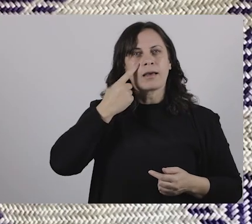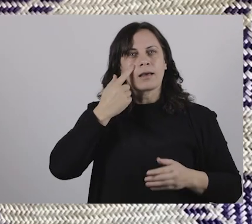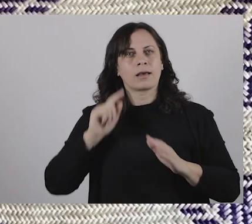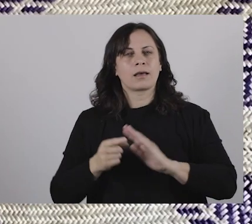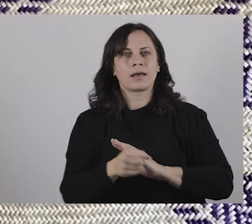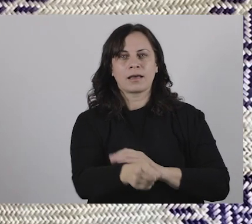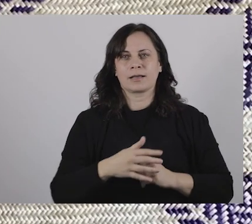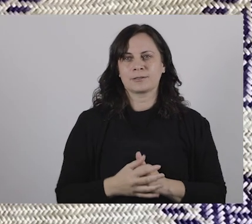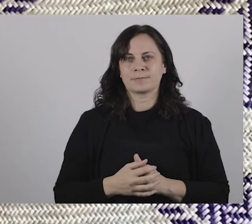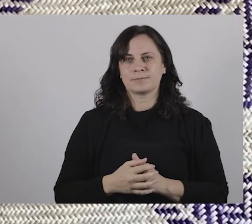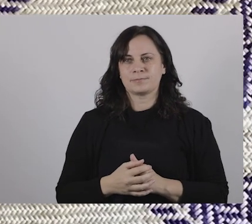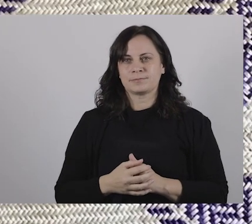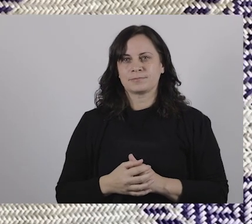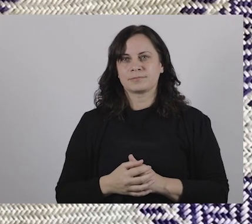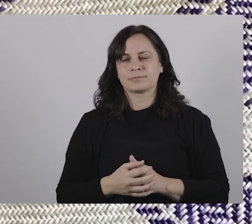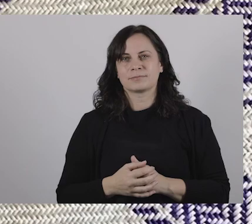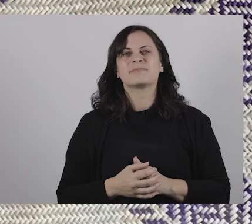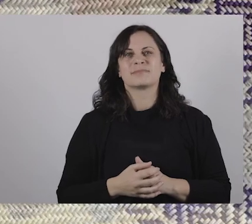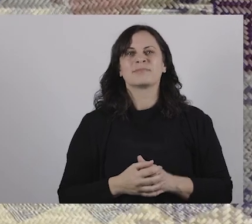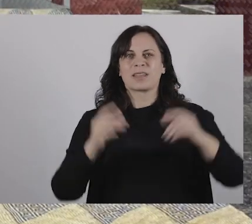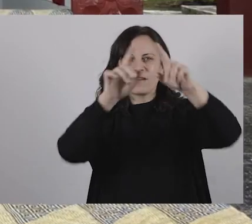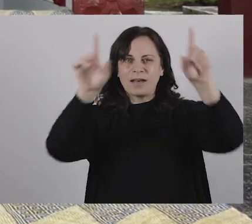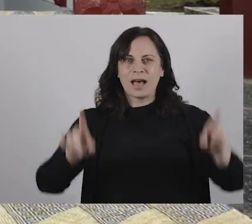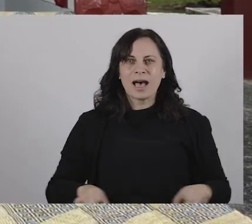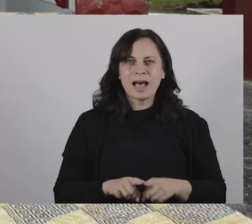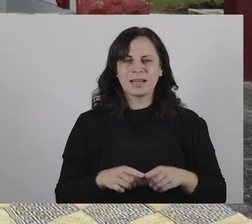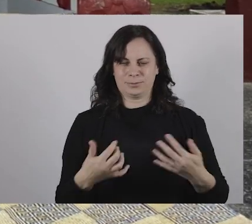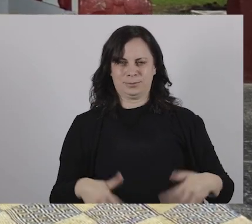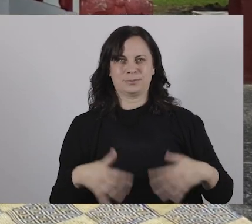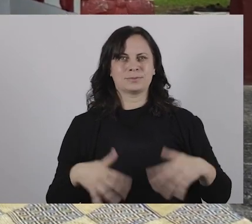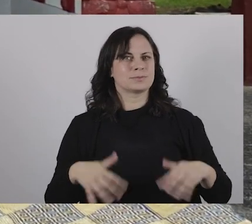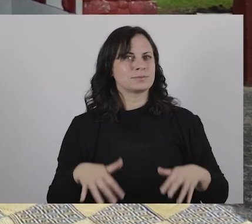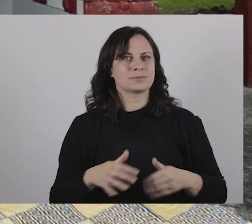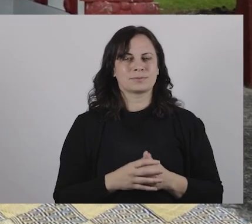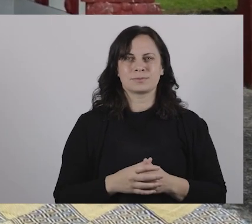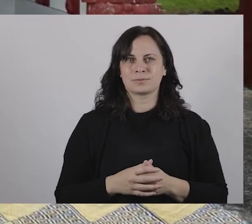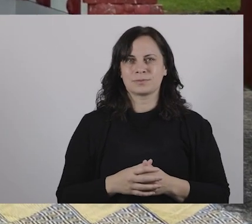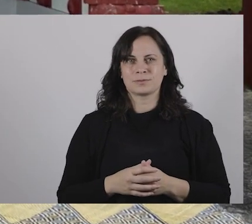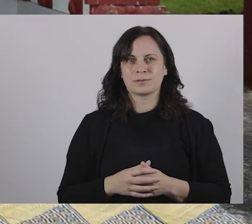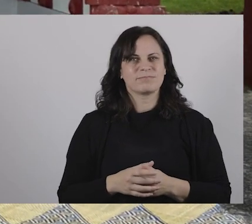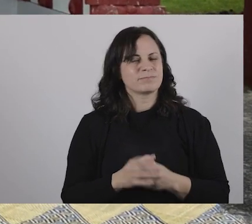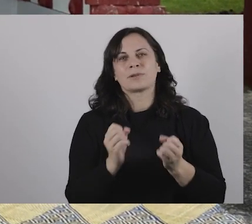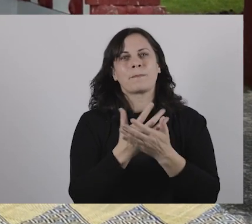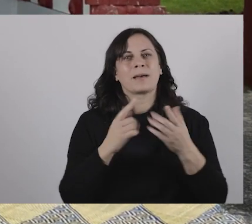The whāriki is just such a beautiful, functional piece that has a lot of